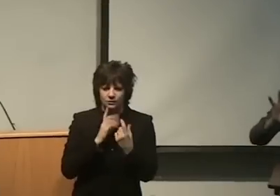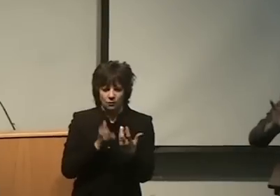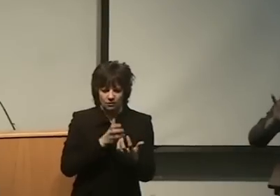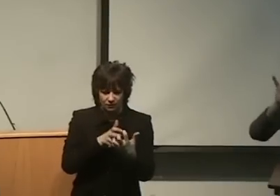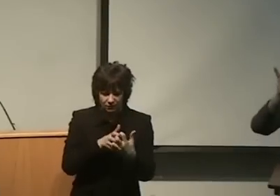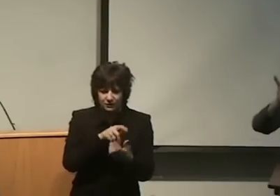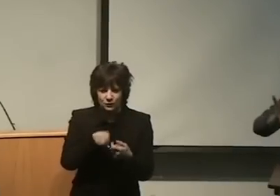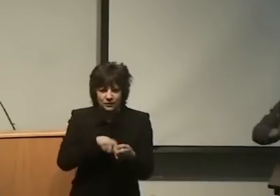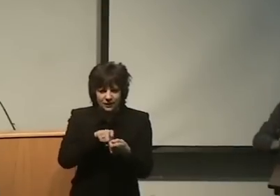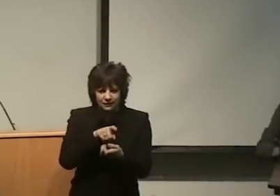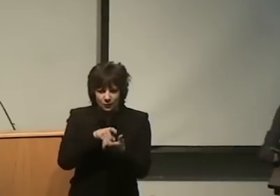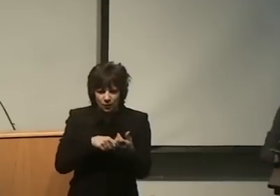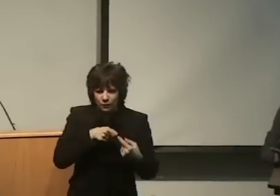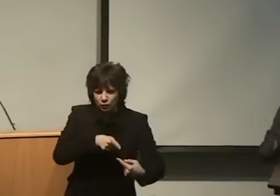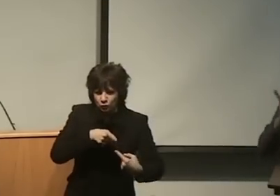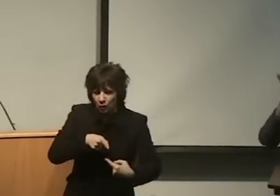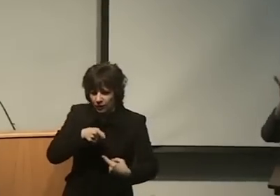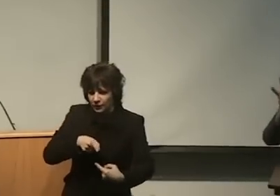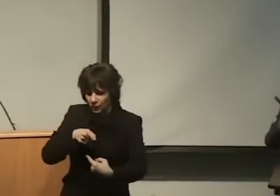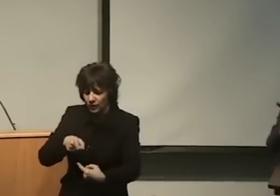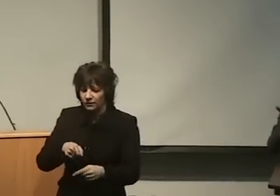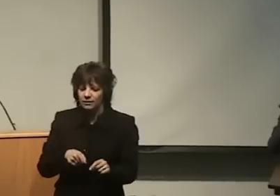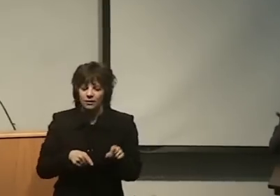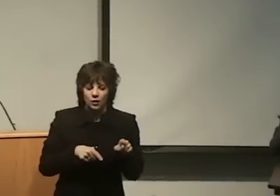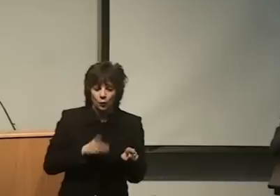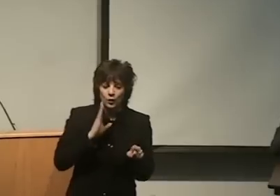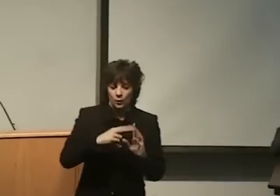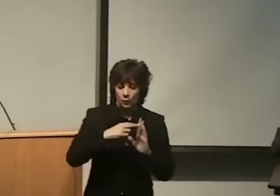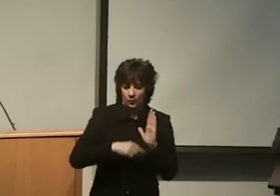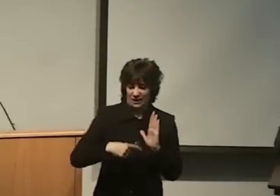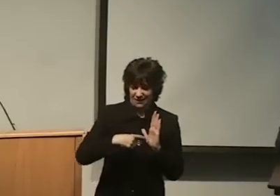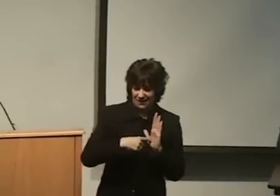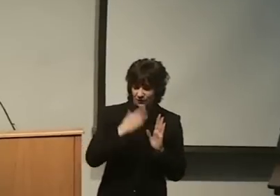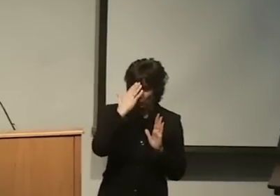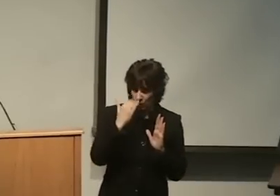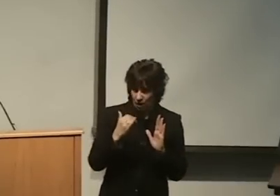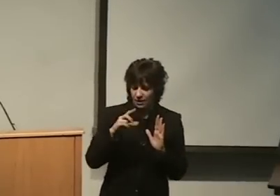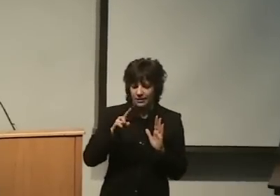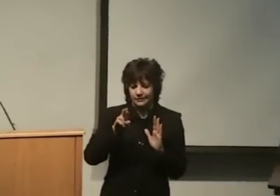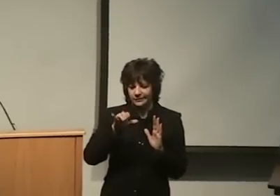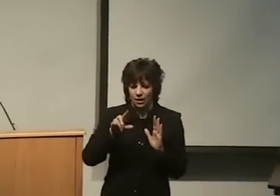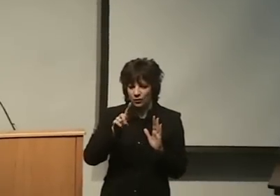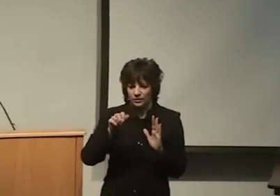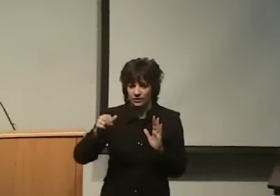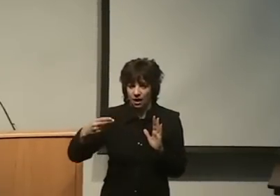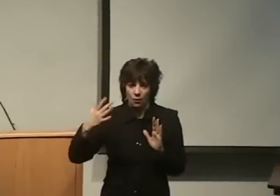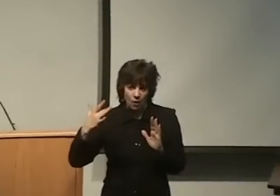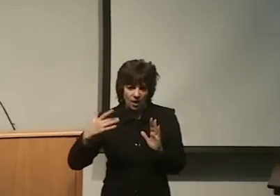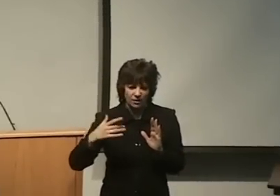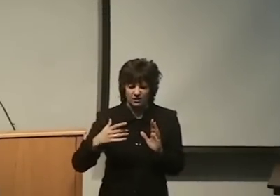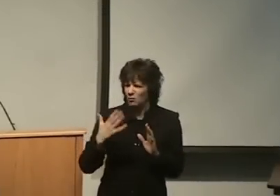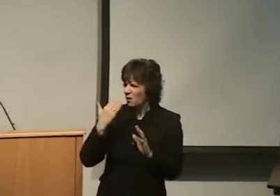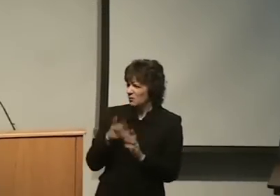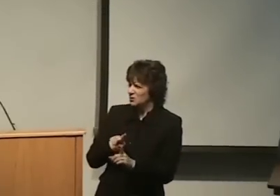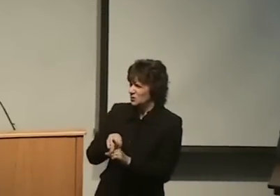trouble with. Here's why we're going to read Dary Dah. Why would you assign that? Well, here's why we're going to read it,